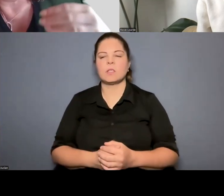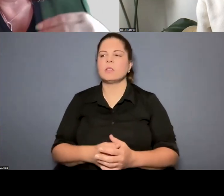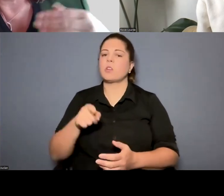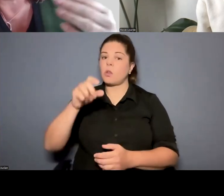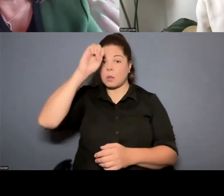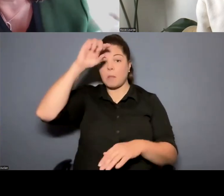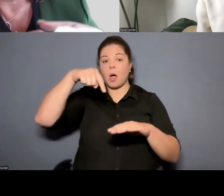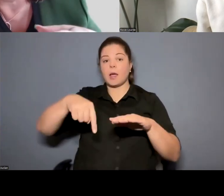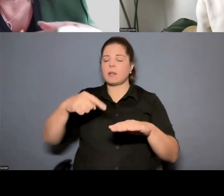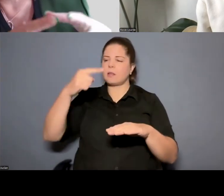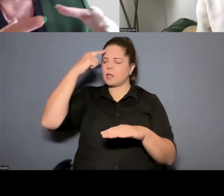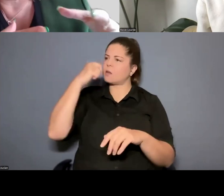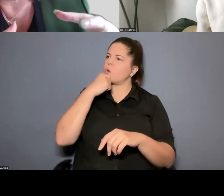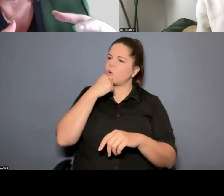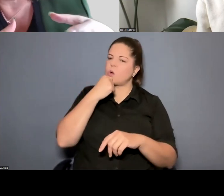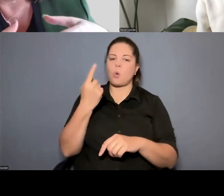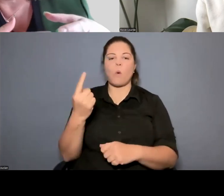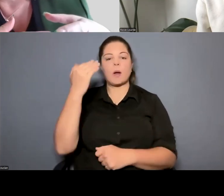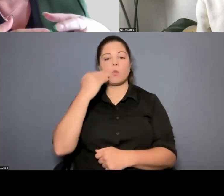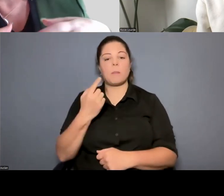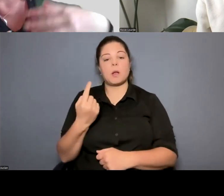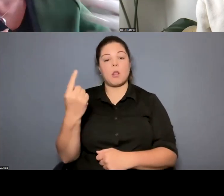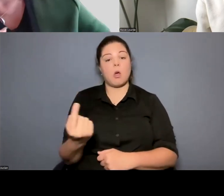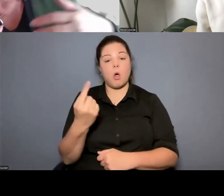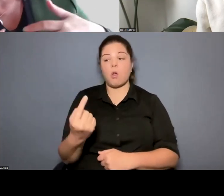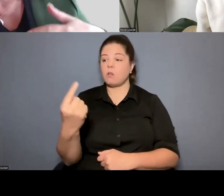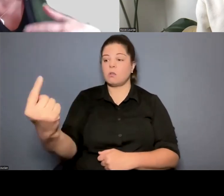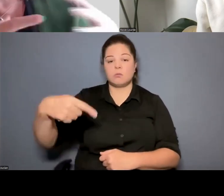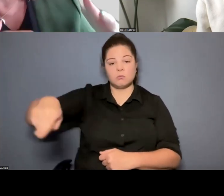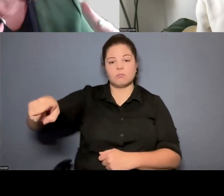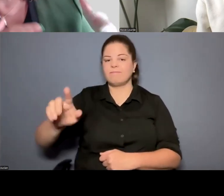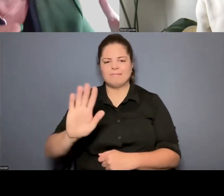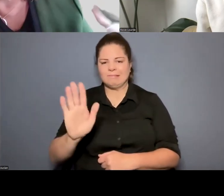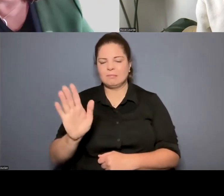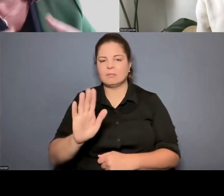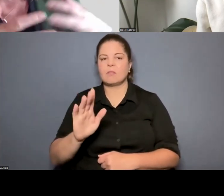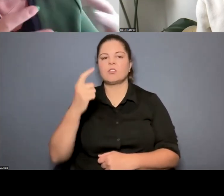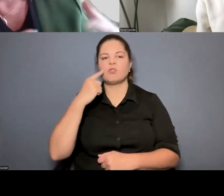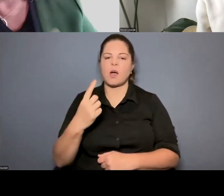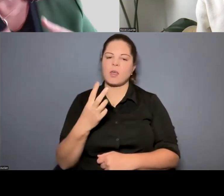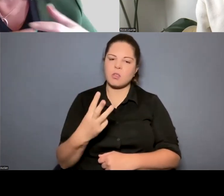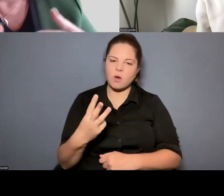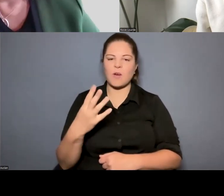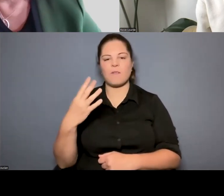you do not send one woman, make sure that if you've got, send three or four, so that there